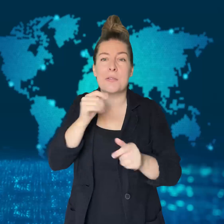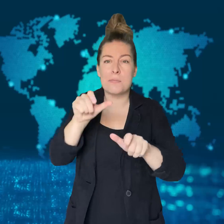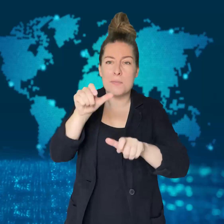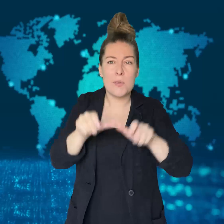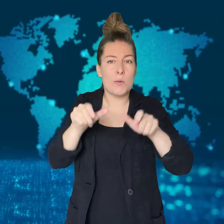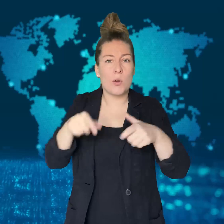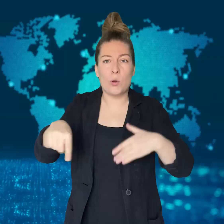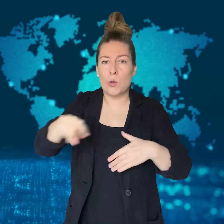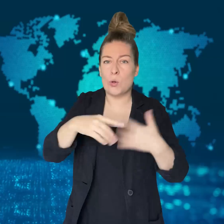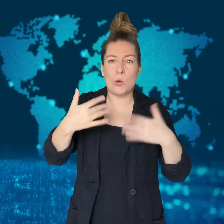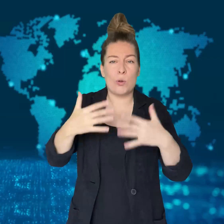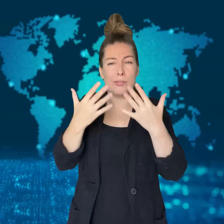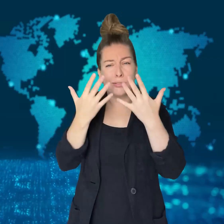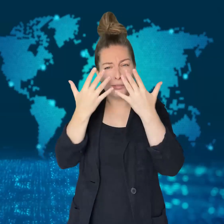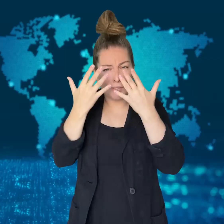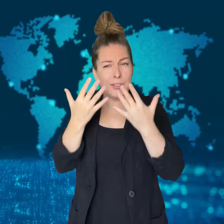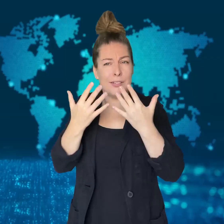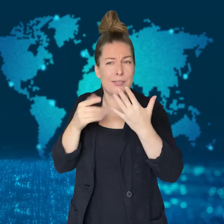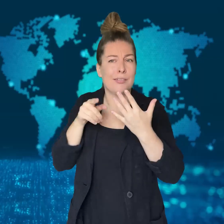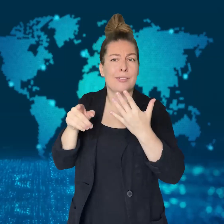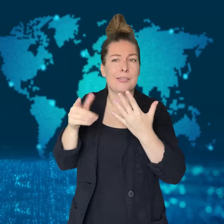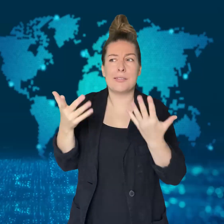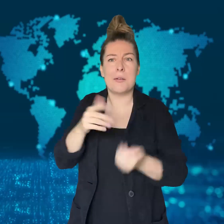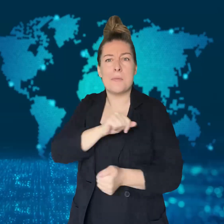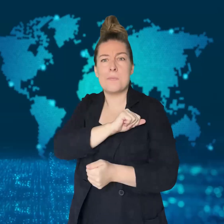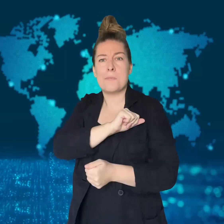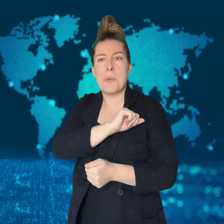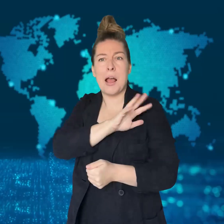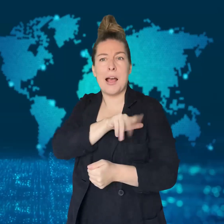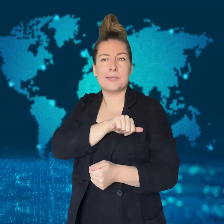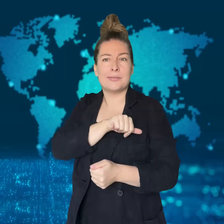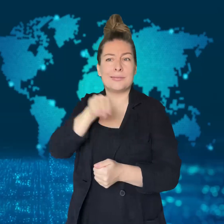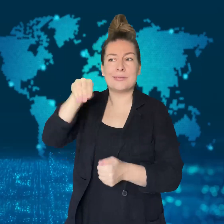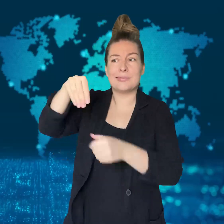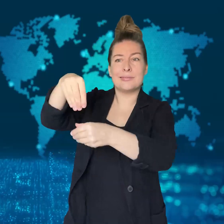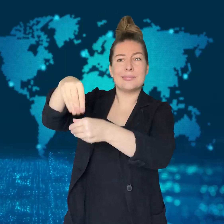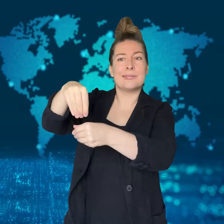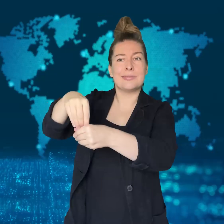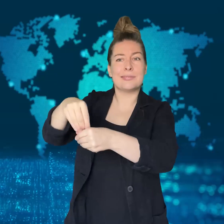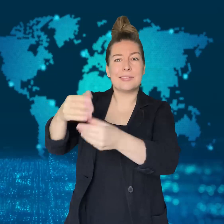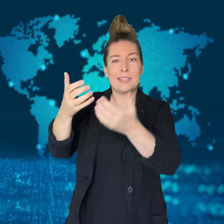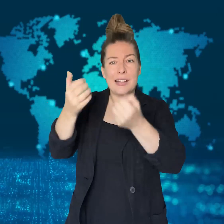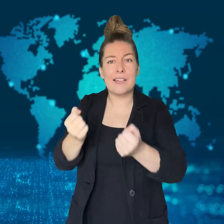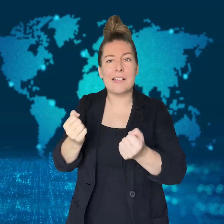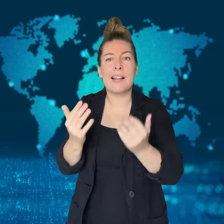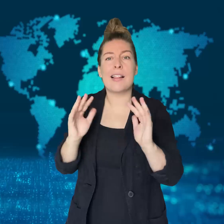in London, Paris, New York City, Manila, and other cities.